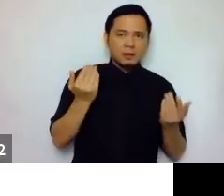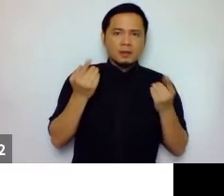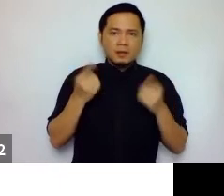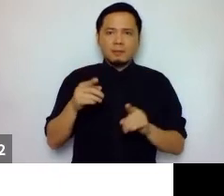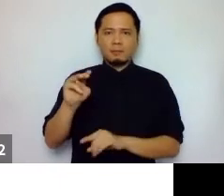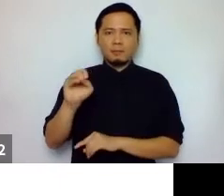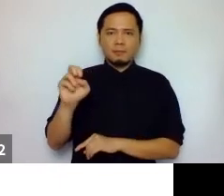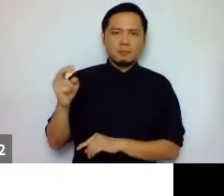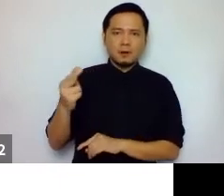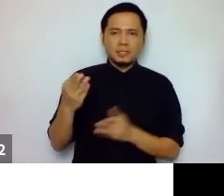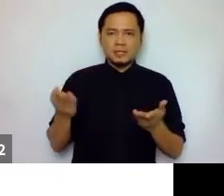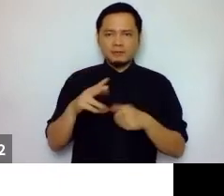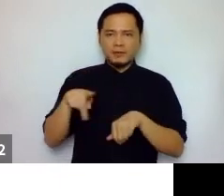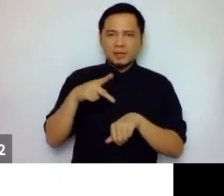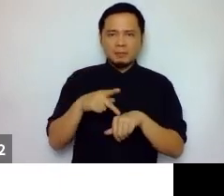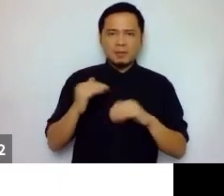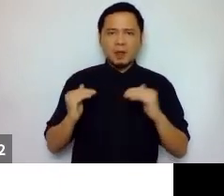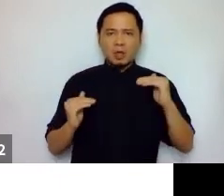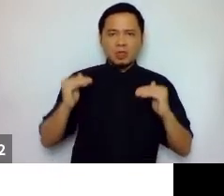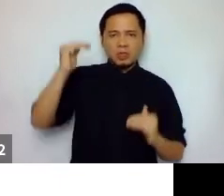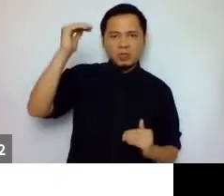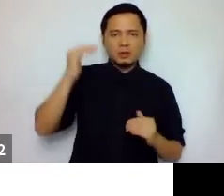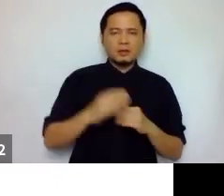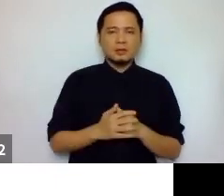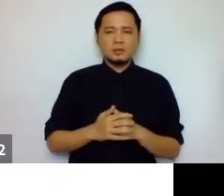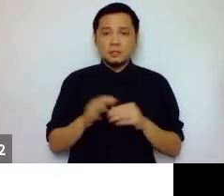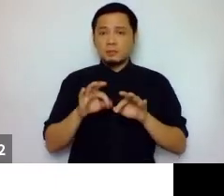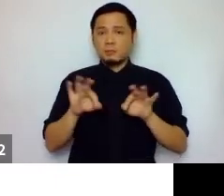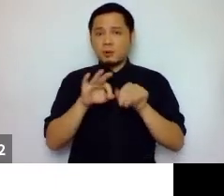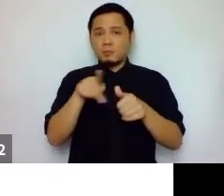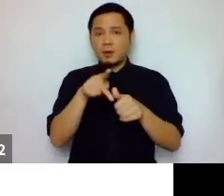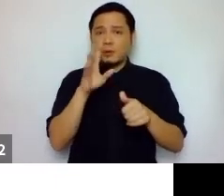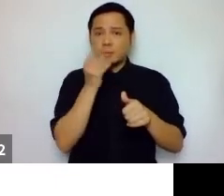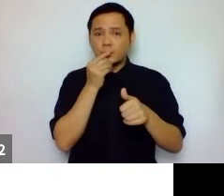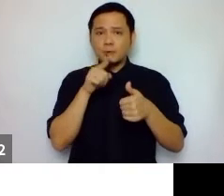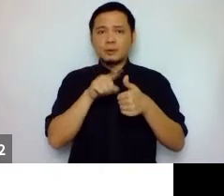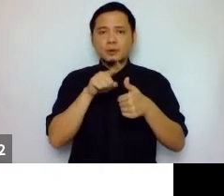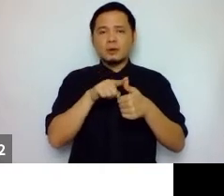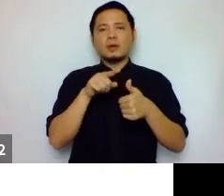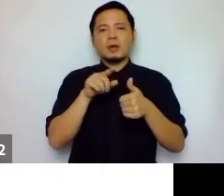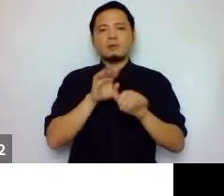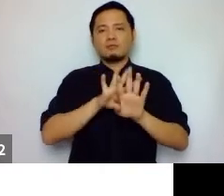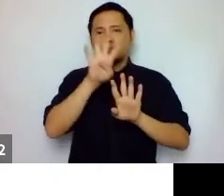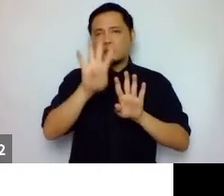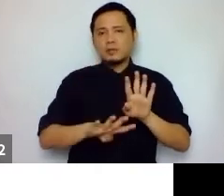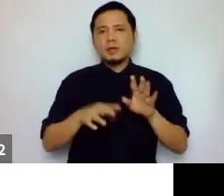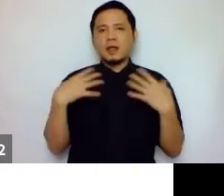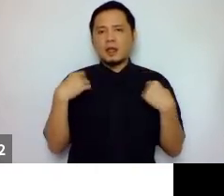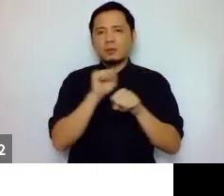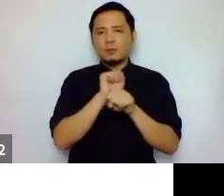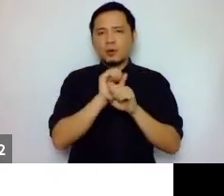That’s why it’s important to prioritize the health care workers, seniors, and those with comorbidities.